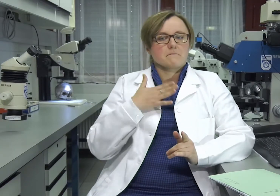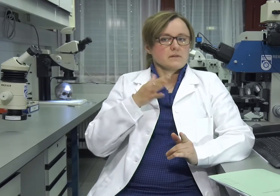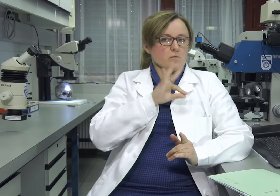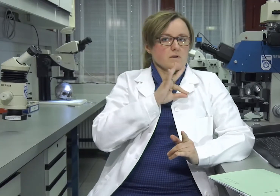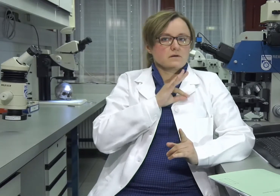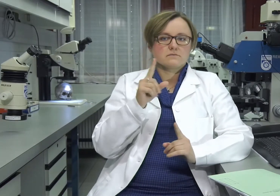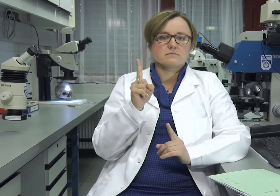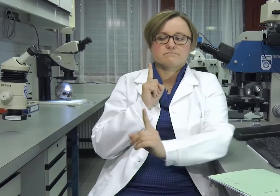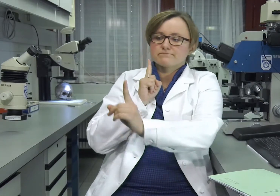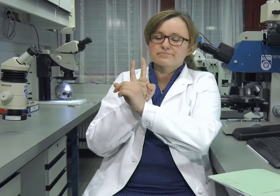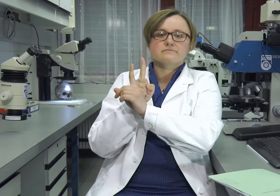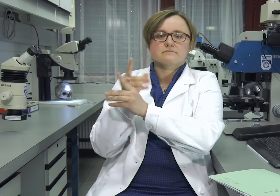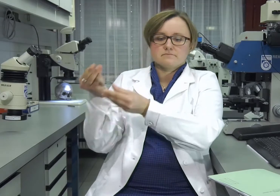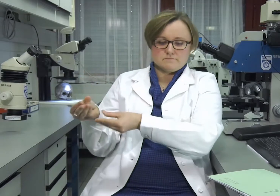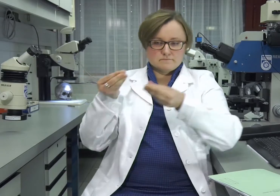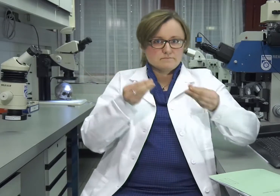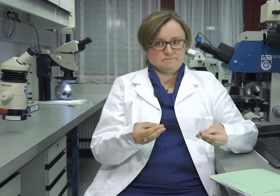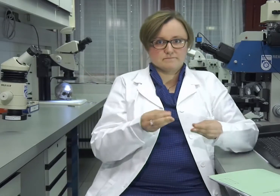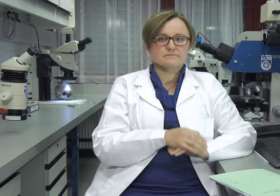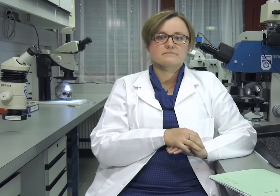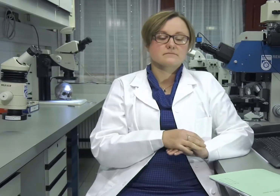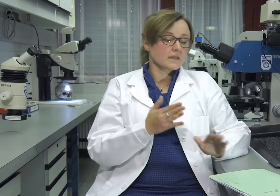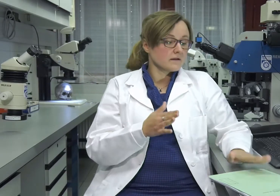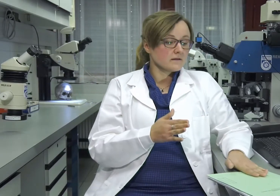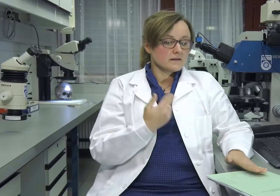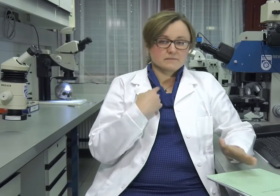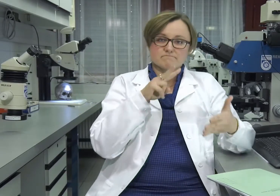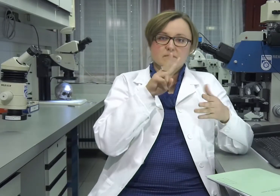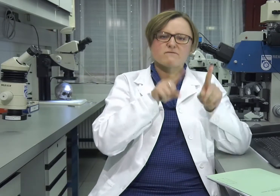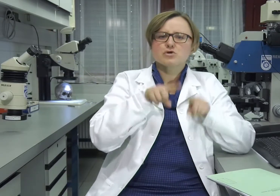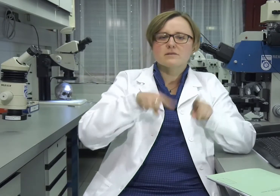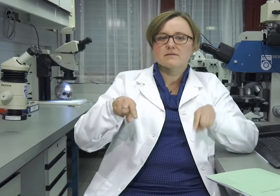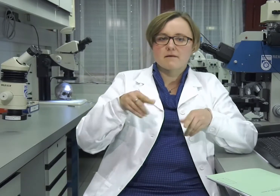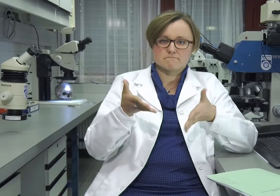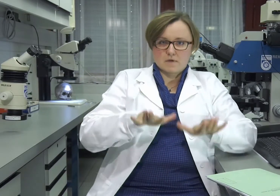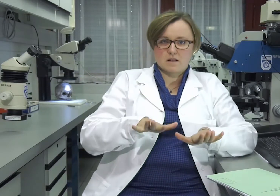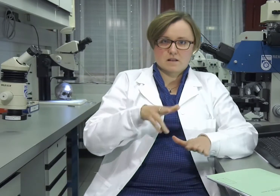but personally by my colleague. There are different cases.